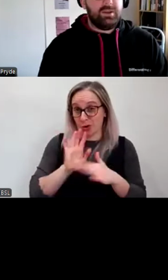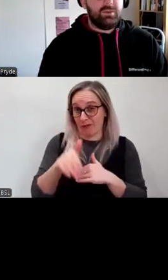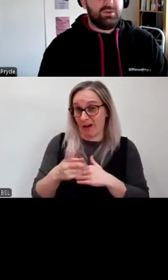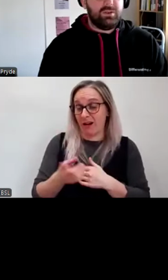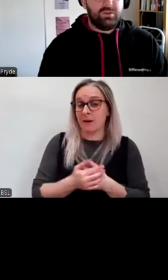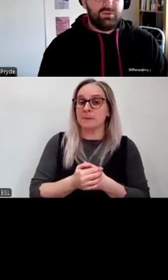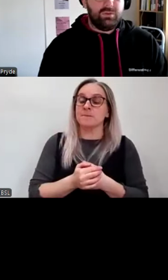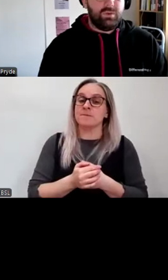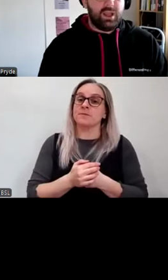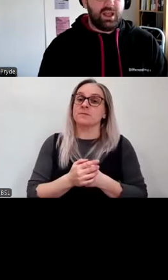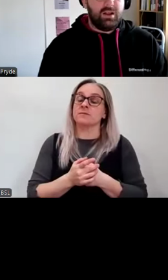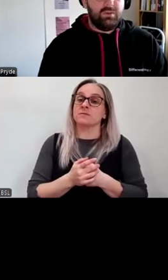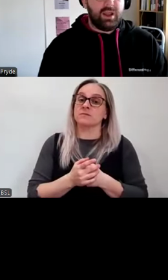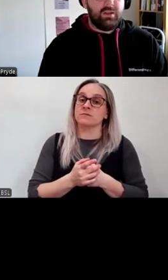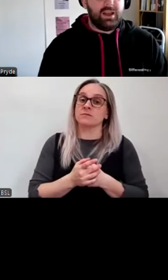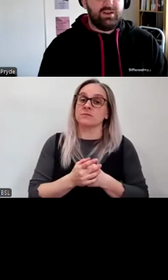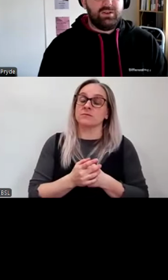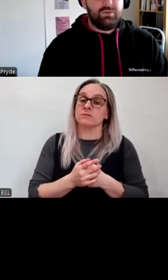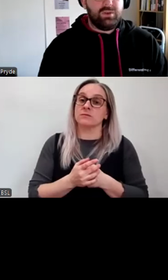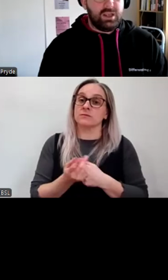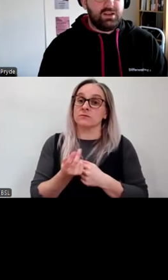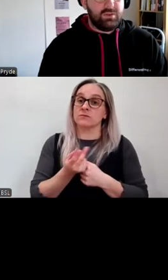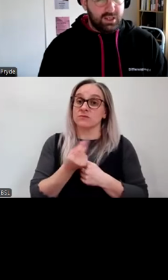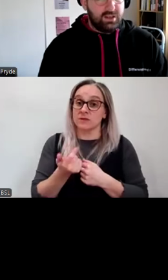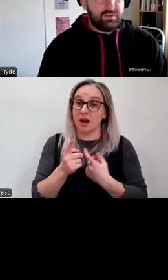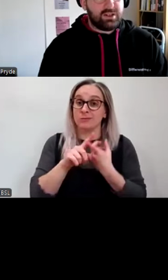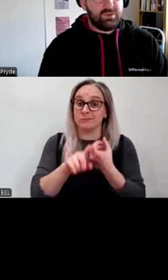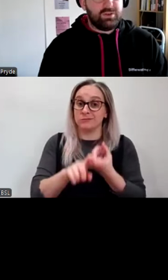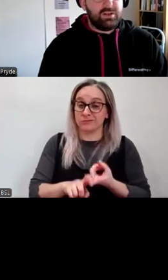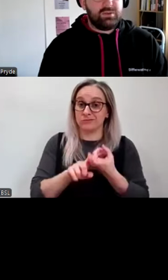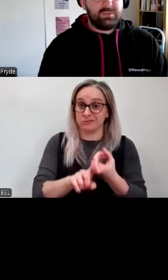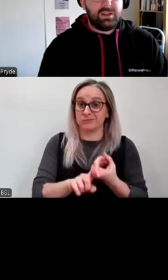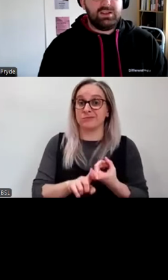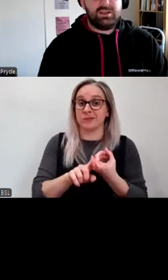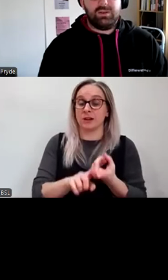Some people do rely on re-refreshable Braille displays,